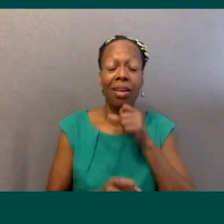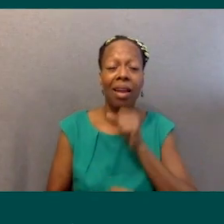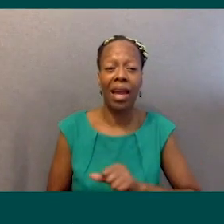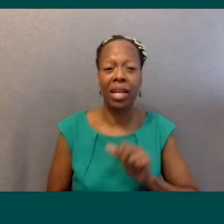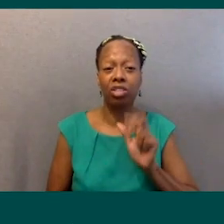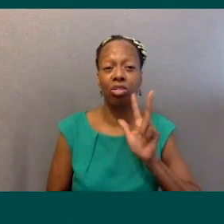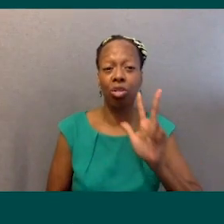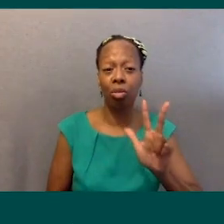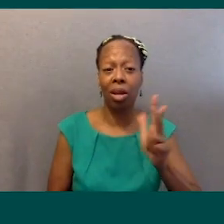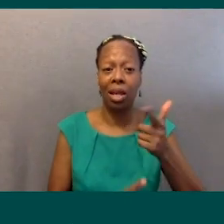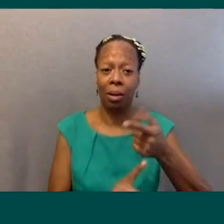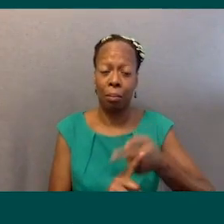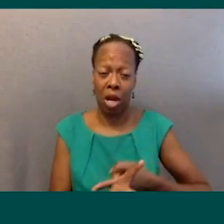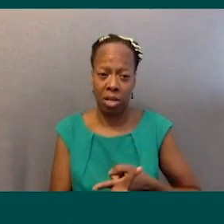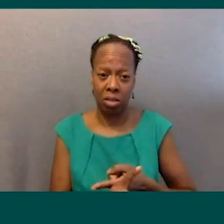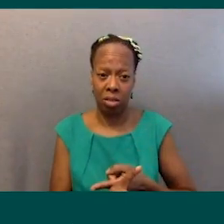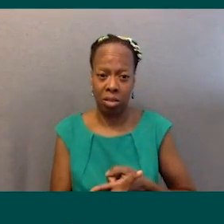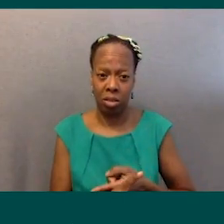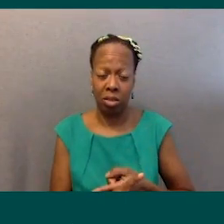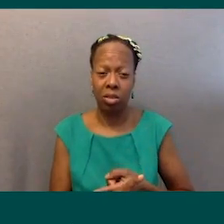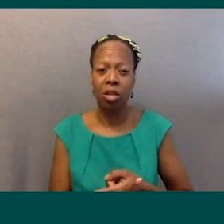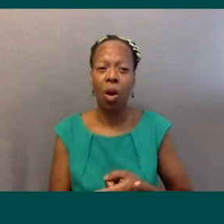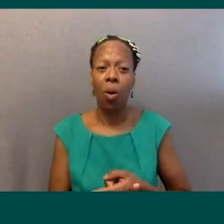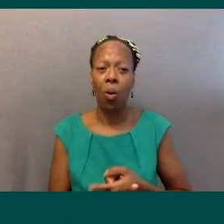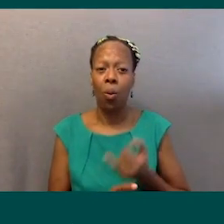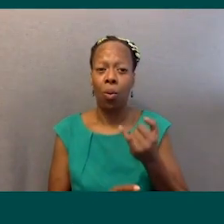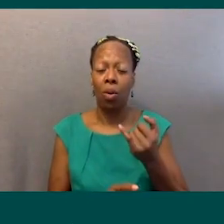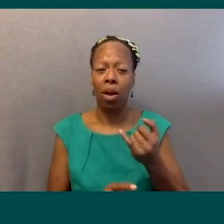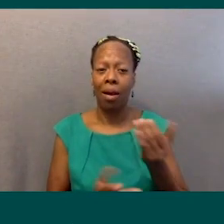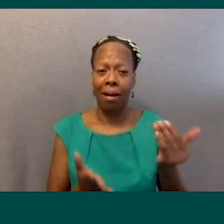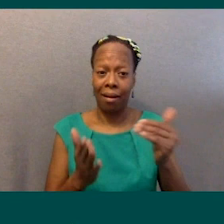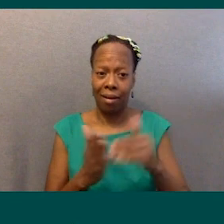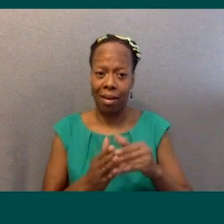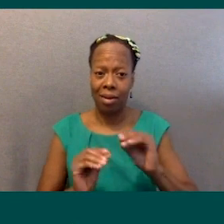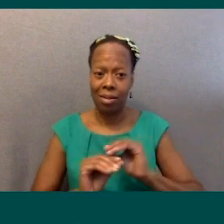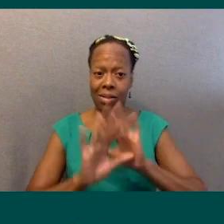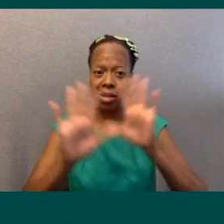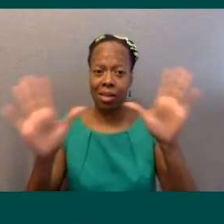So to clarify the age research wise,